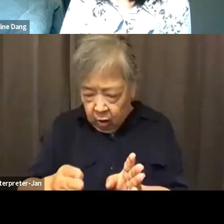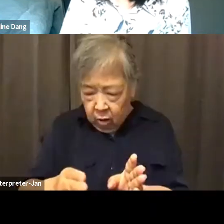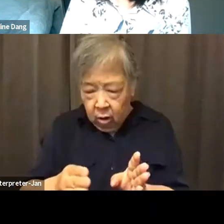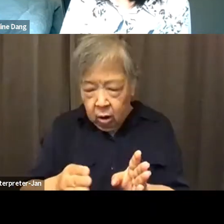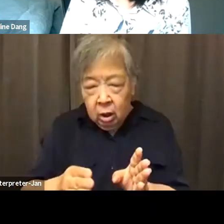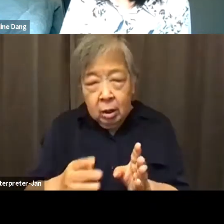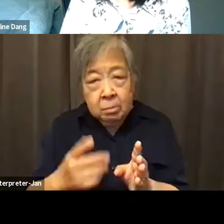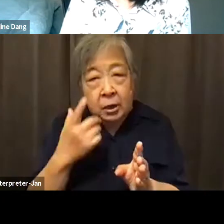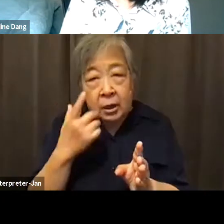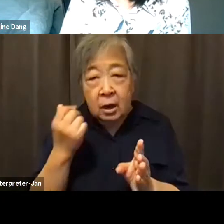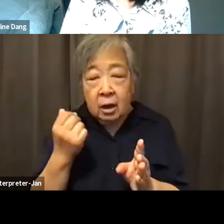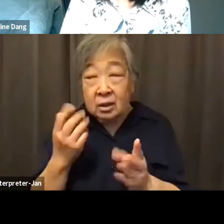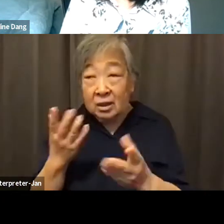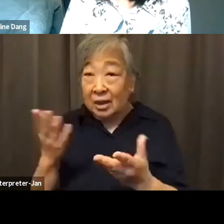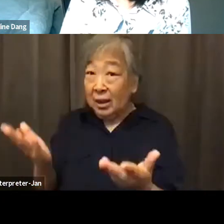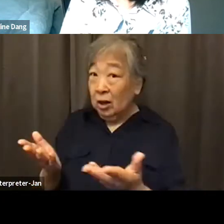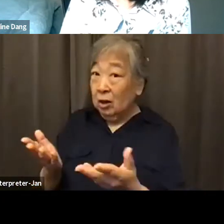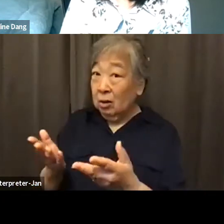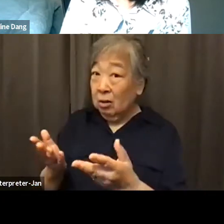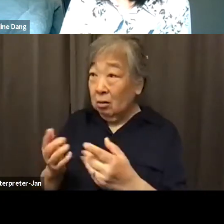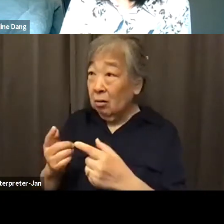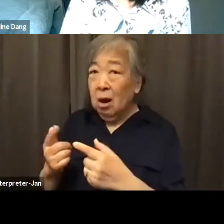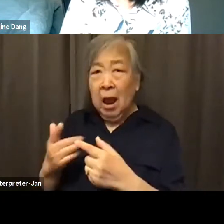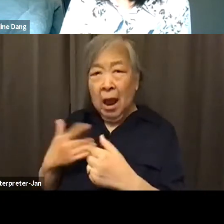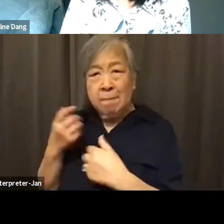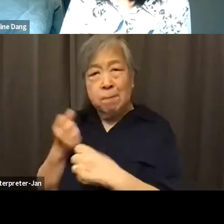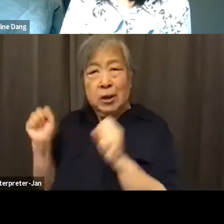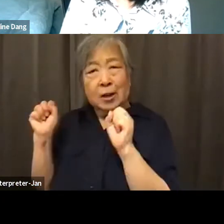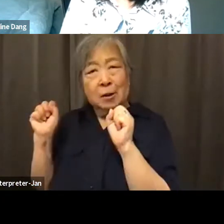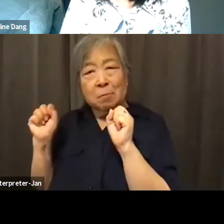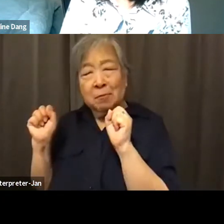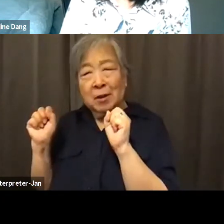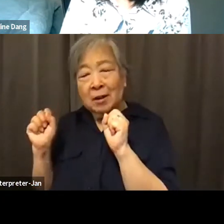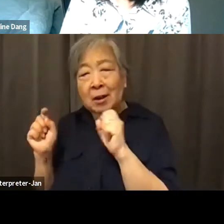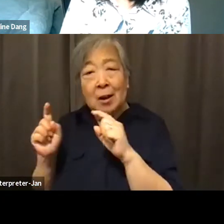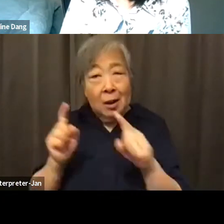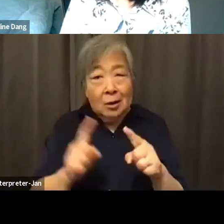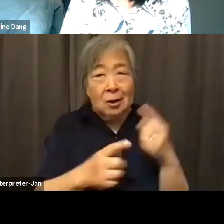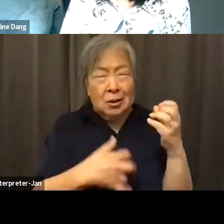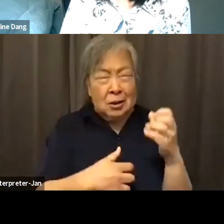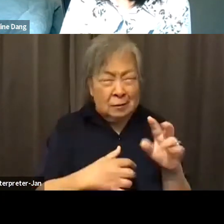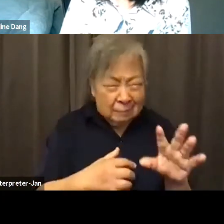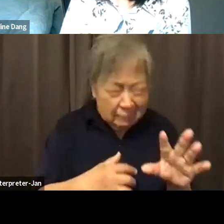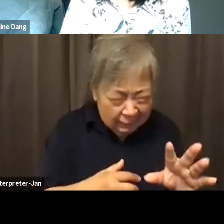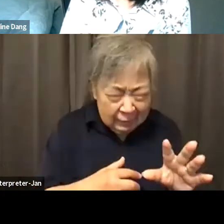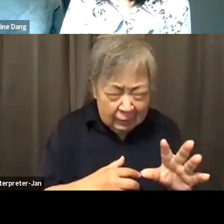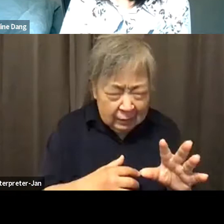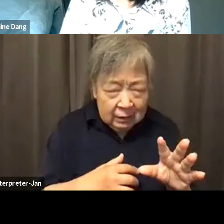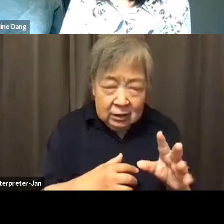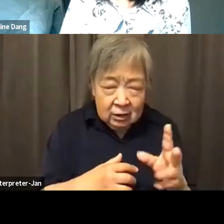of freedom I have here really changed once I was there, and yeah so preparing for that would have been great.